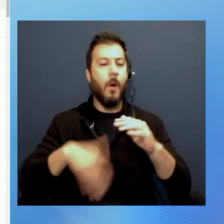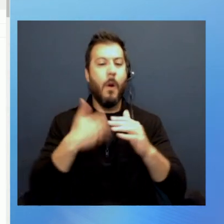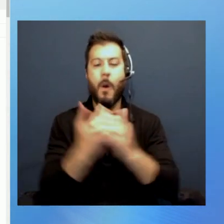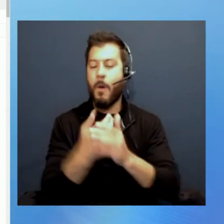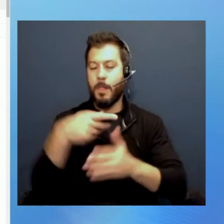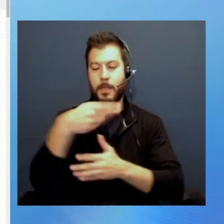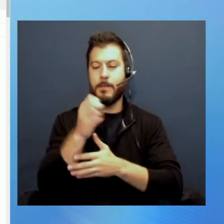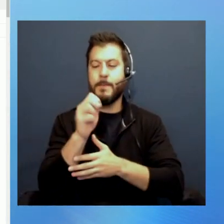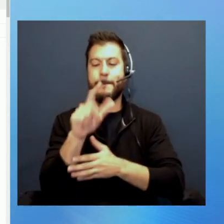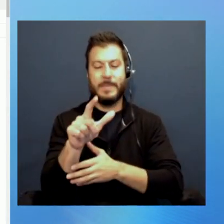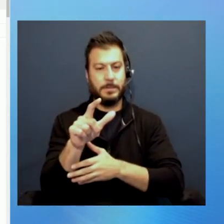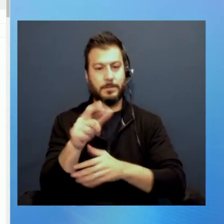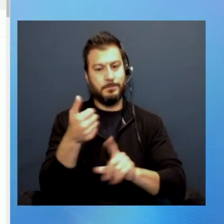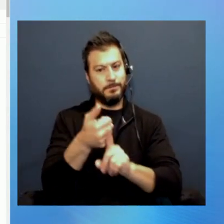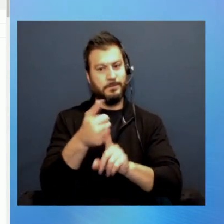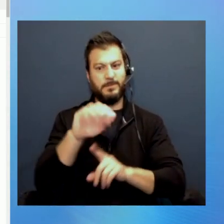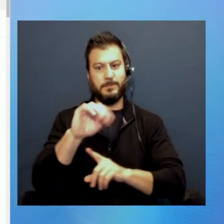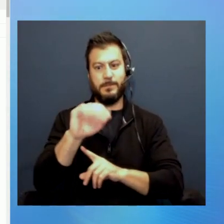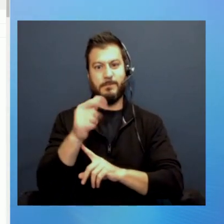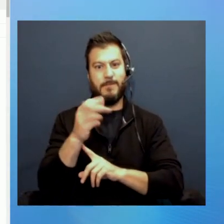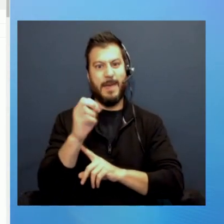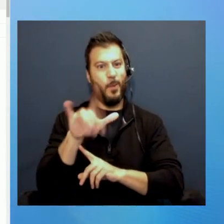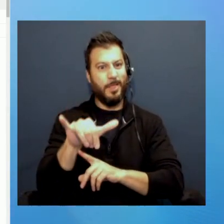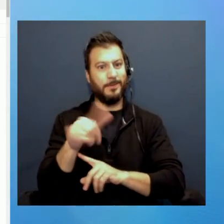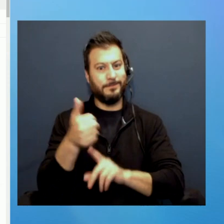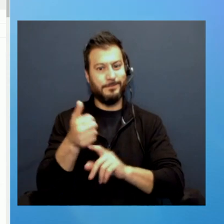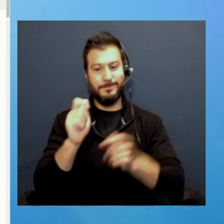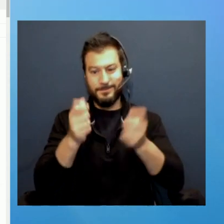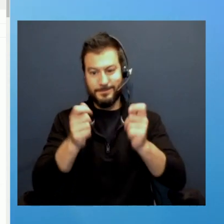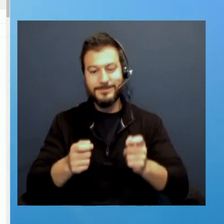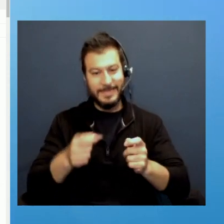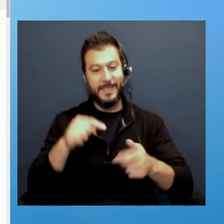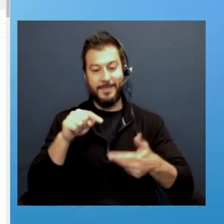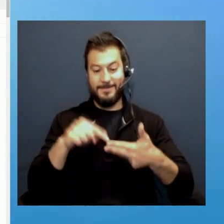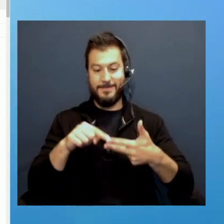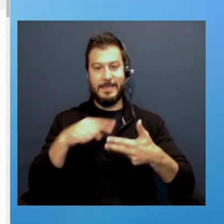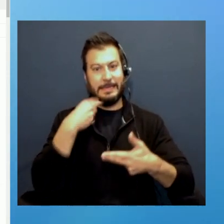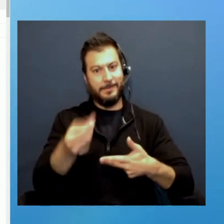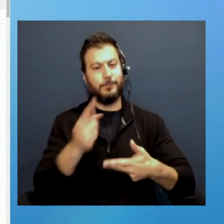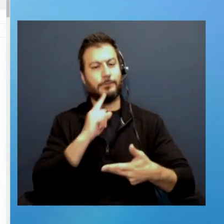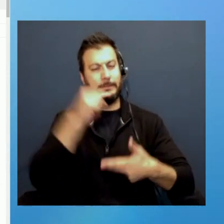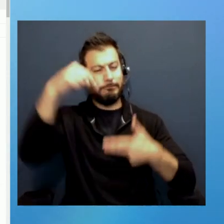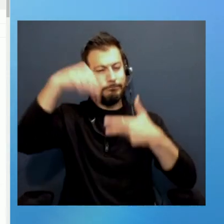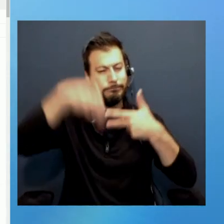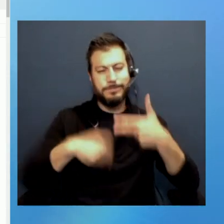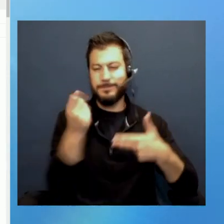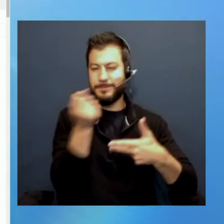deploying all the pixel streaming constructs manually. This walkthrough will give you